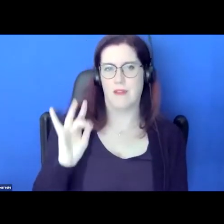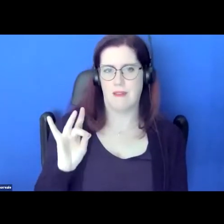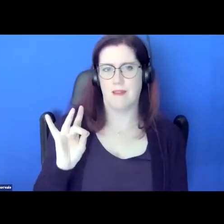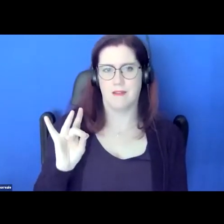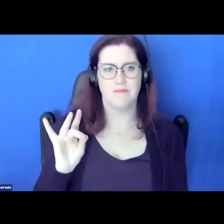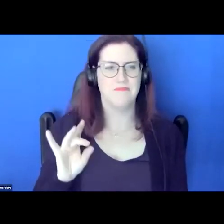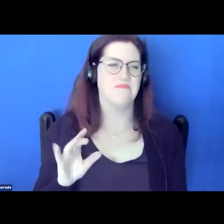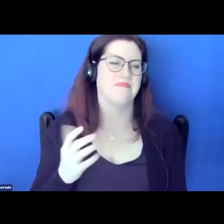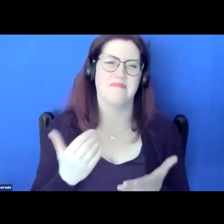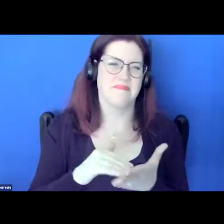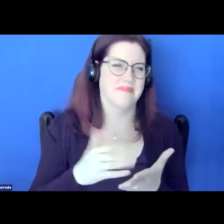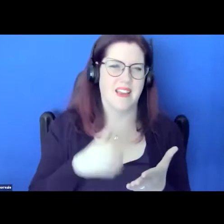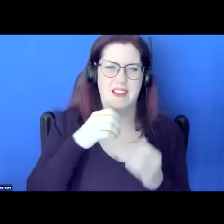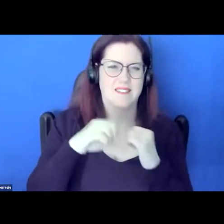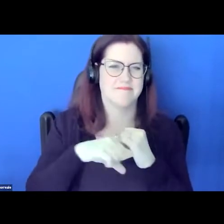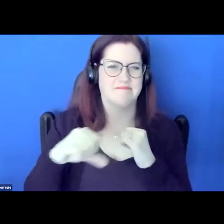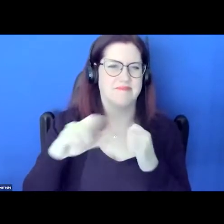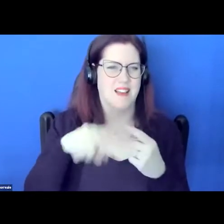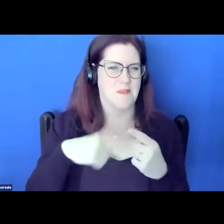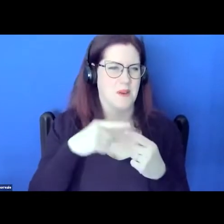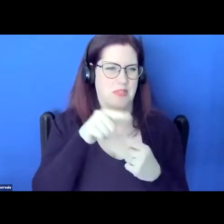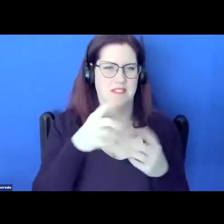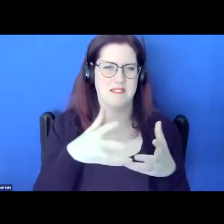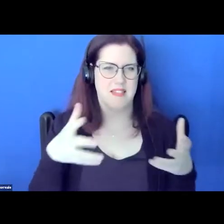Again, I don't wanna spend too much time on that. So next slide, please.